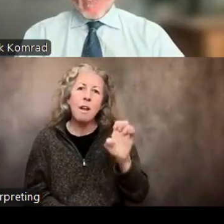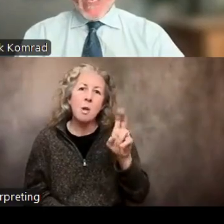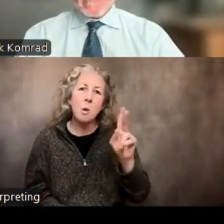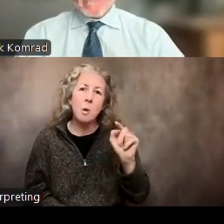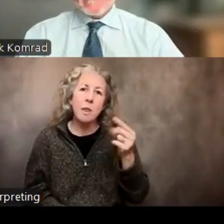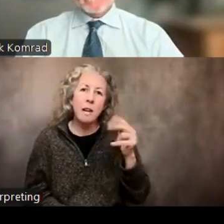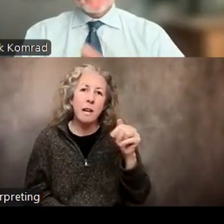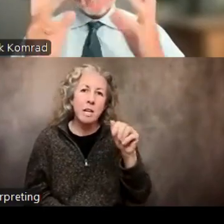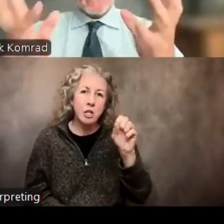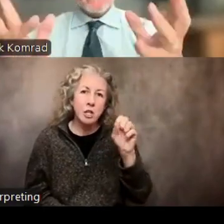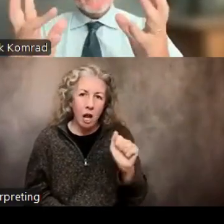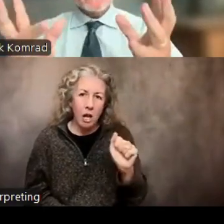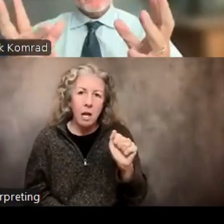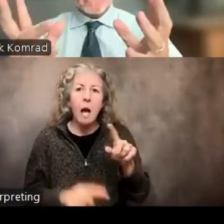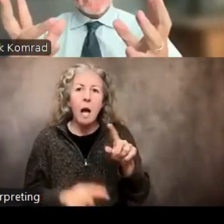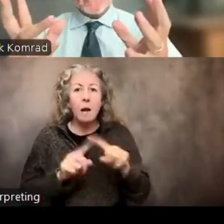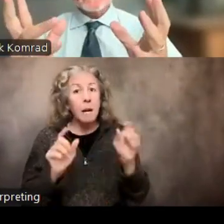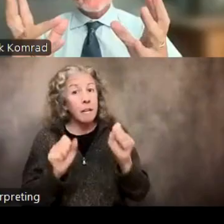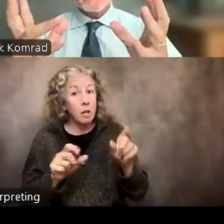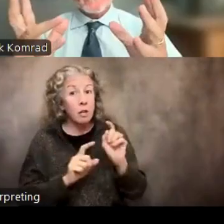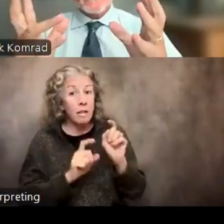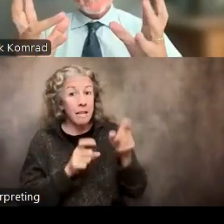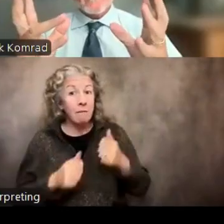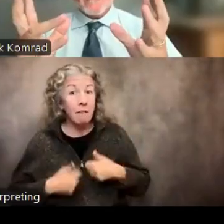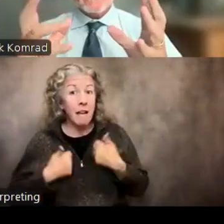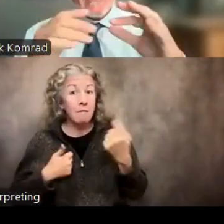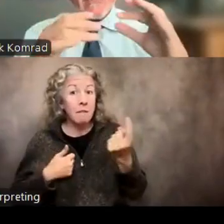I can give life to somebody else. So in many ways, it's